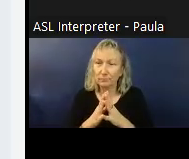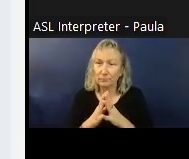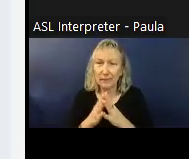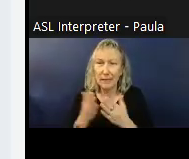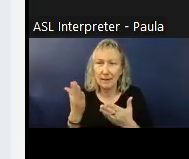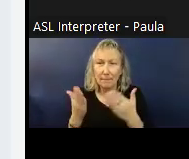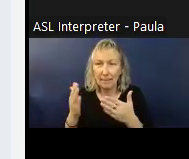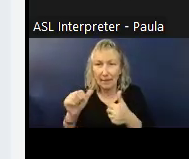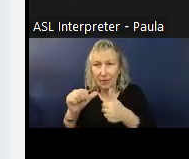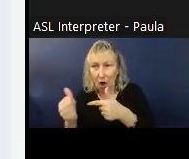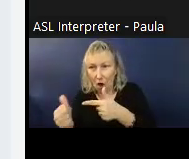individual.